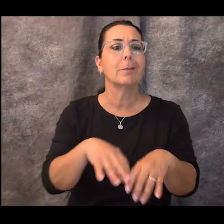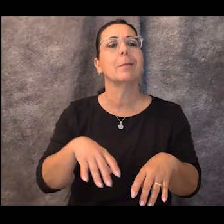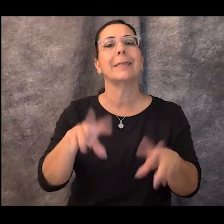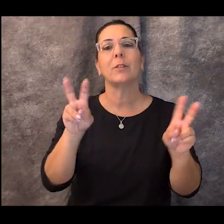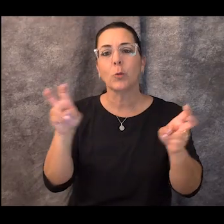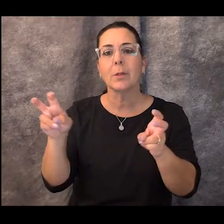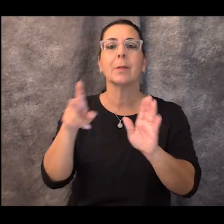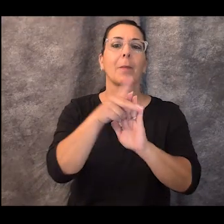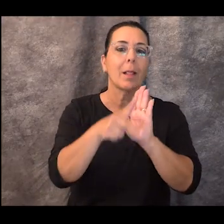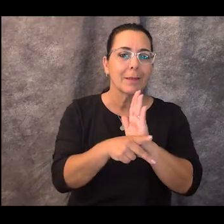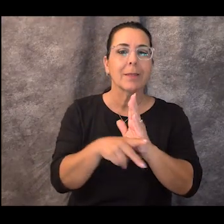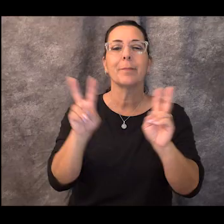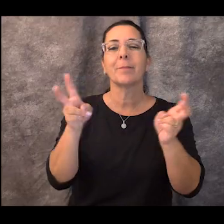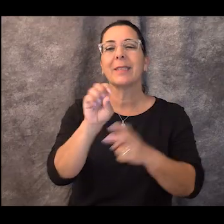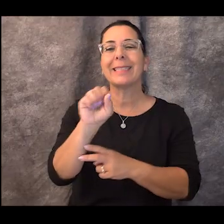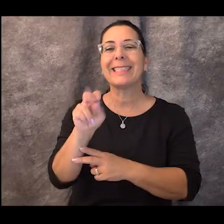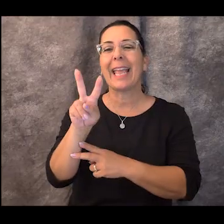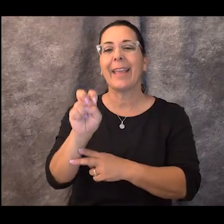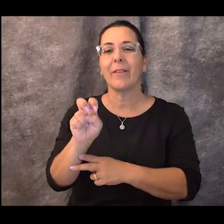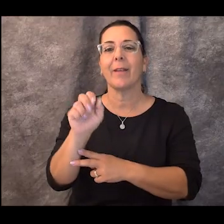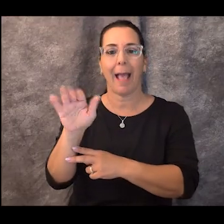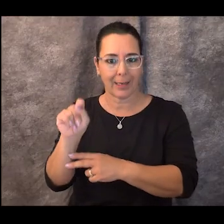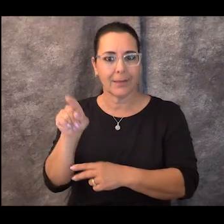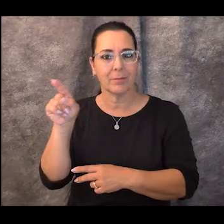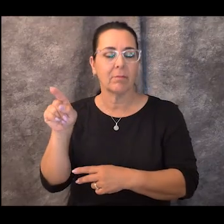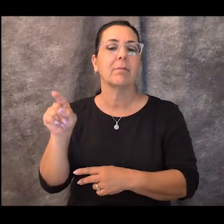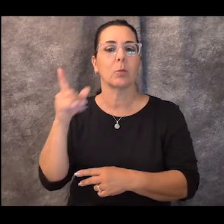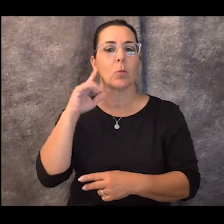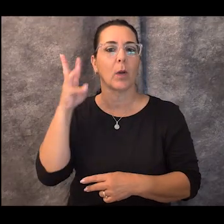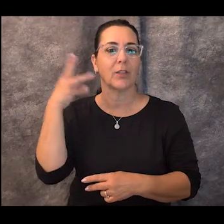the SAVE Act in Washington, DC. There is just so much going on